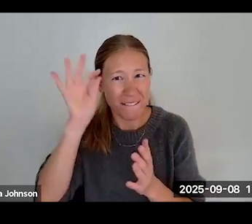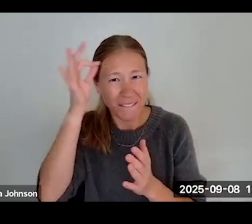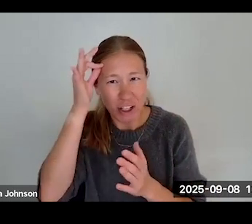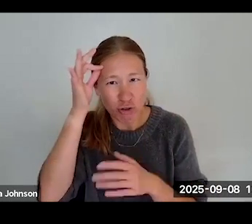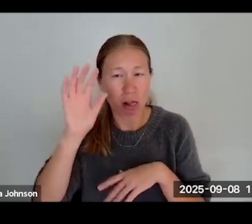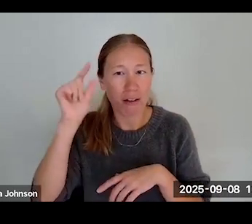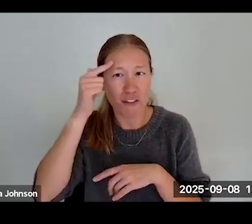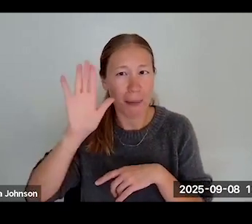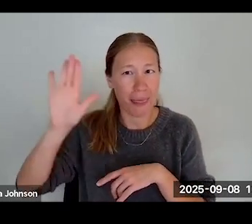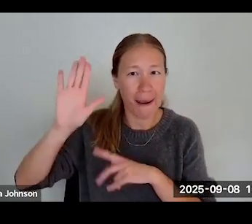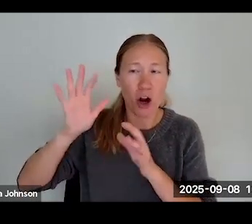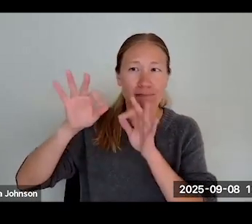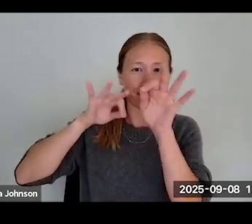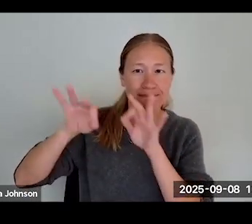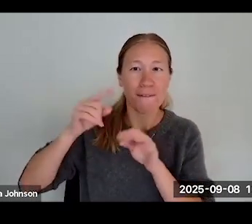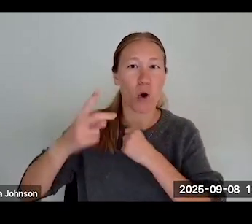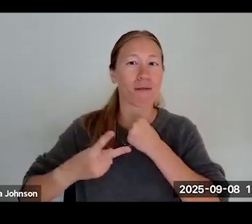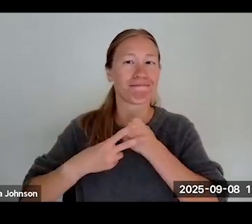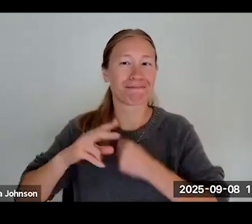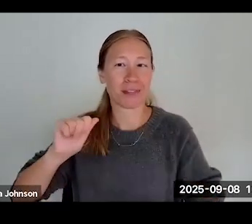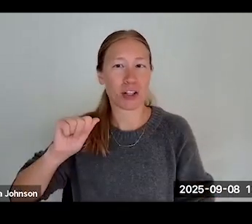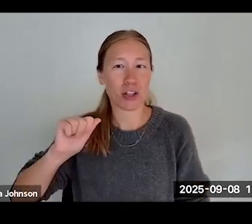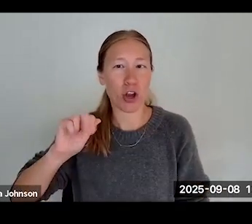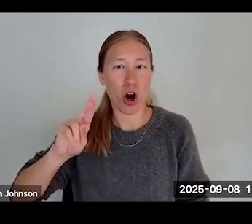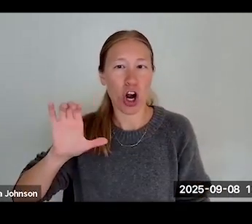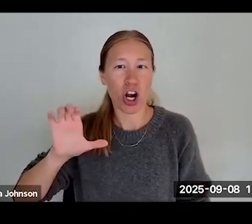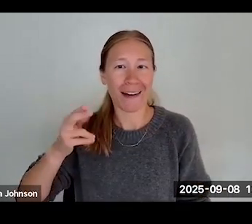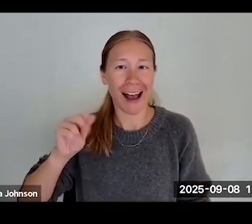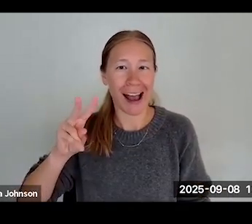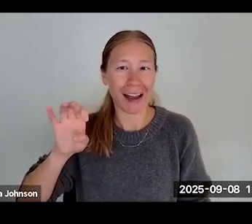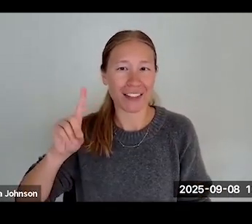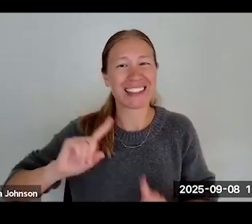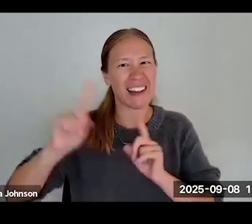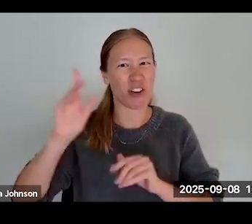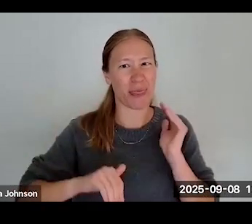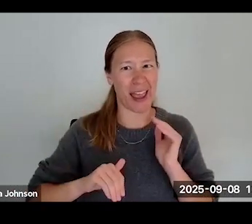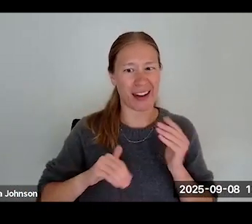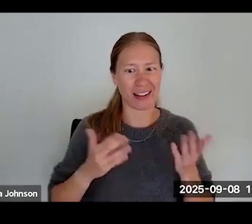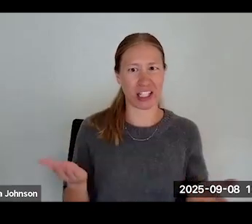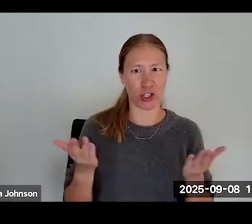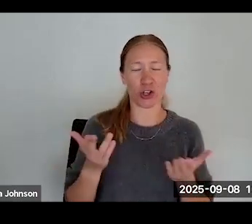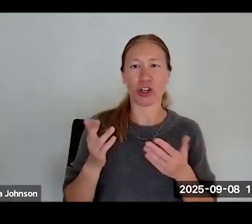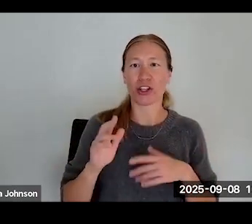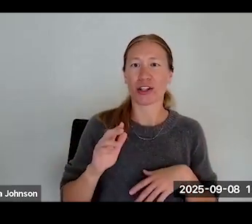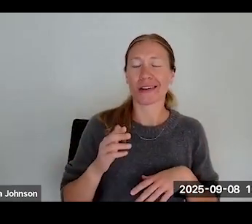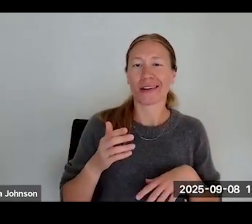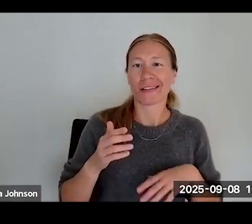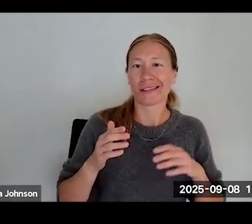for archival in this context differs pretty significantly from how we in post-secondary education institutions